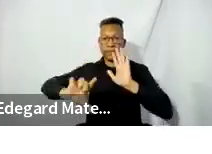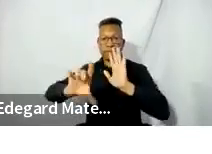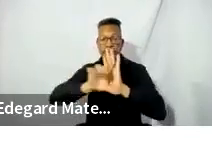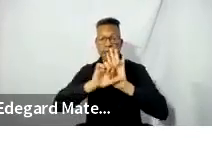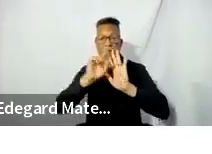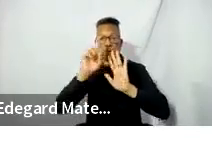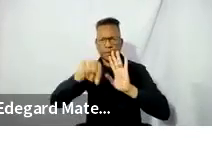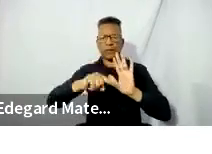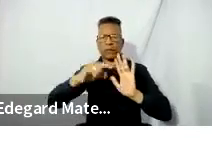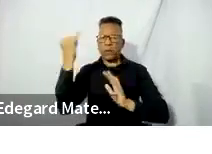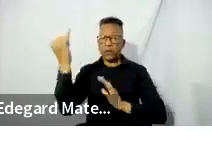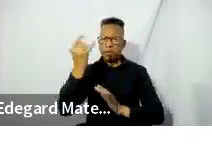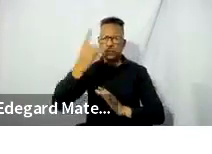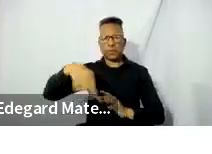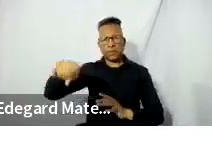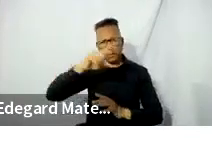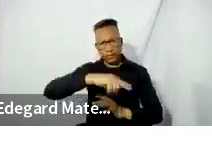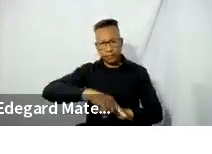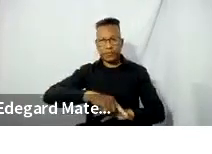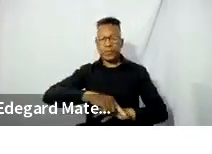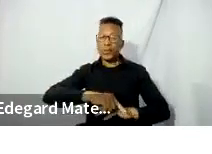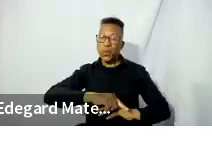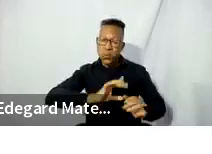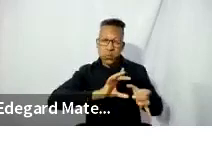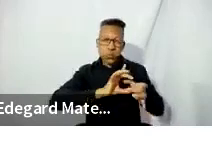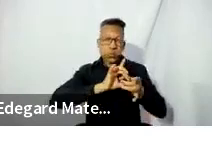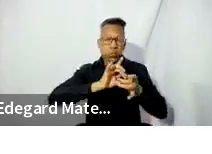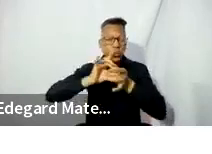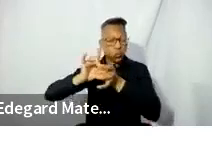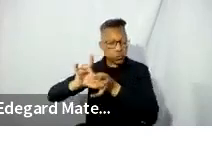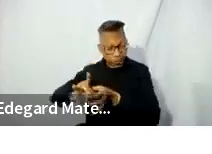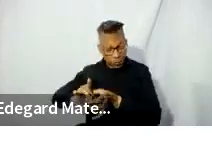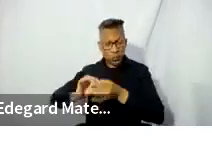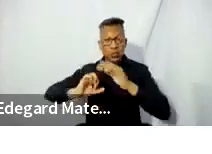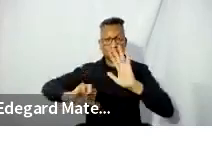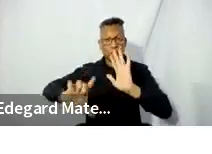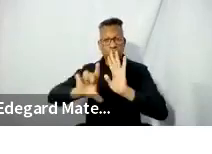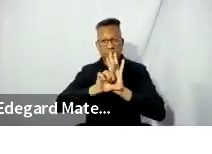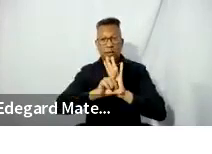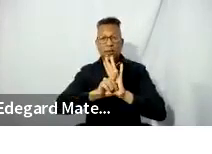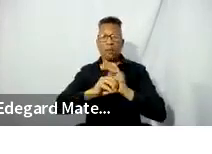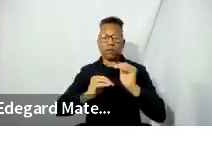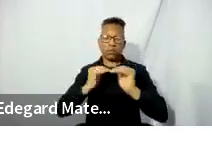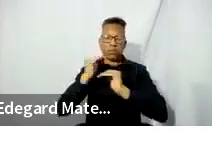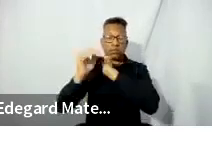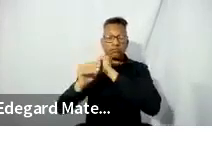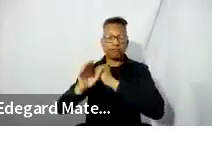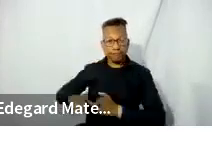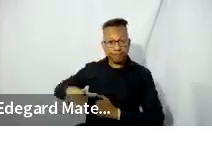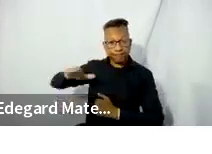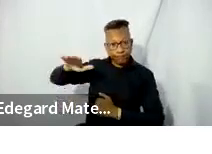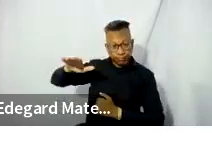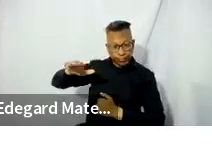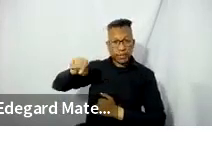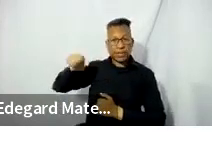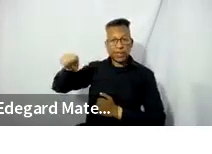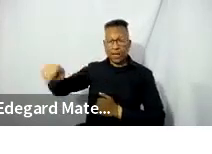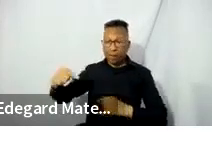is is quite significant for us. The essence of the law is that in The essence of the law is that in the process of development the child begins to apply the same forms of being